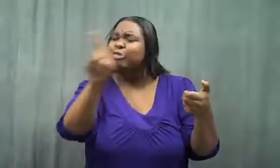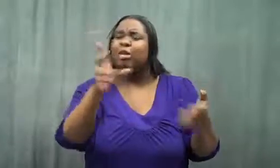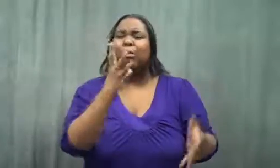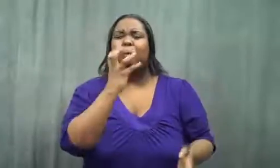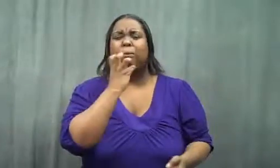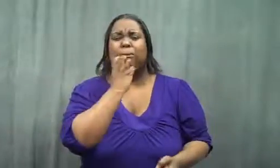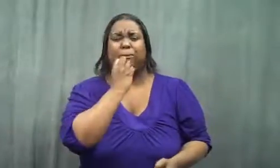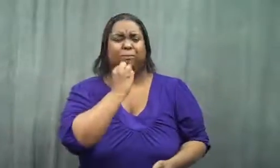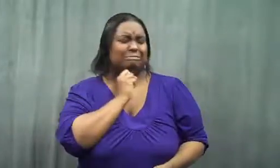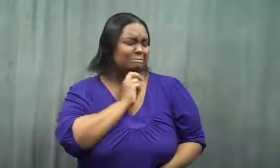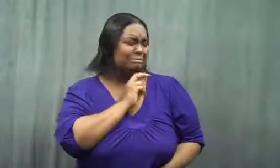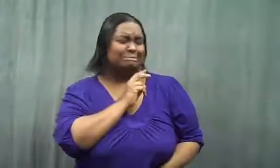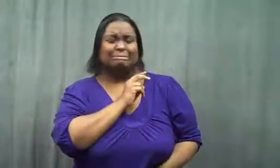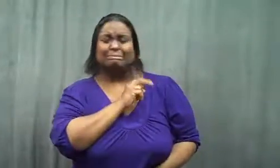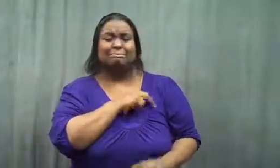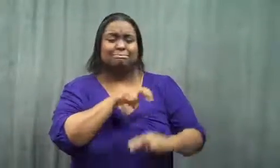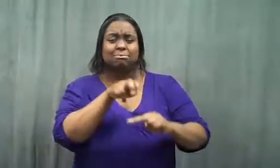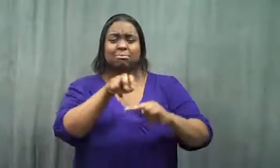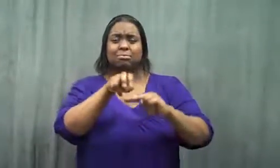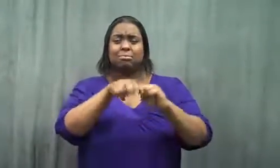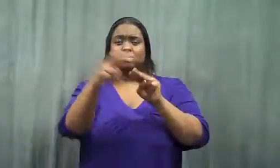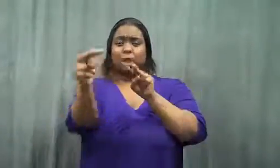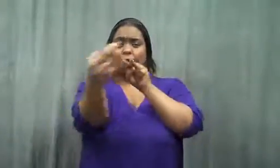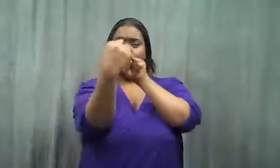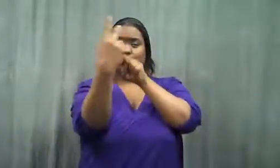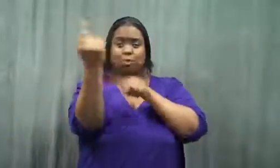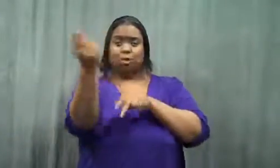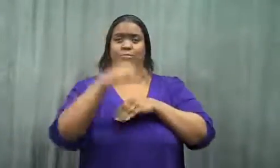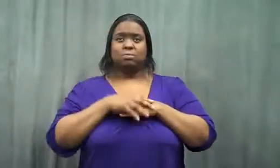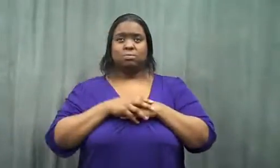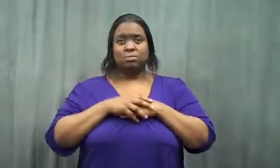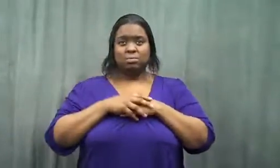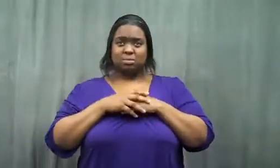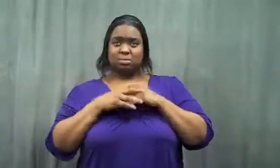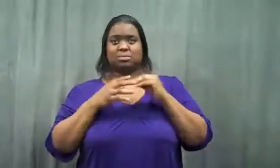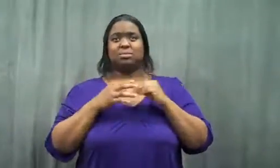What a sweetie. We sat across from each other, her head wobbling.